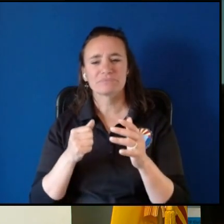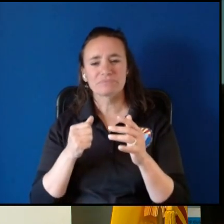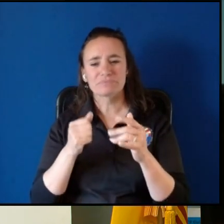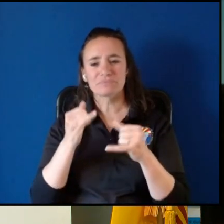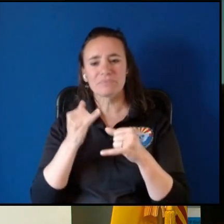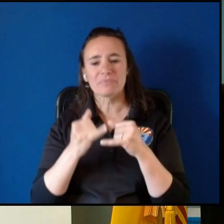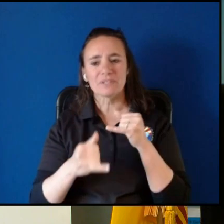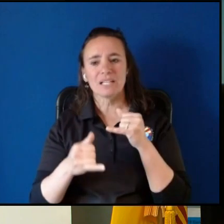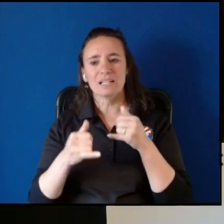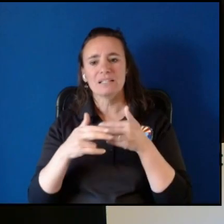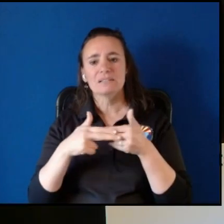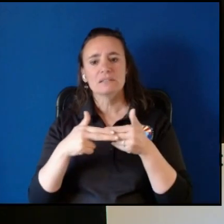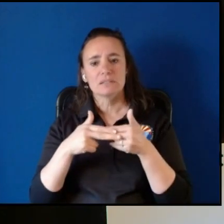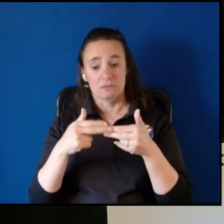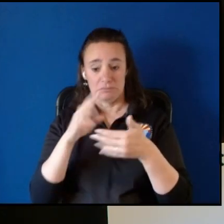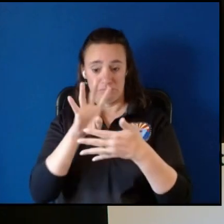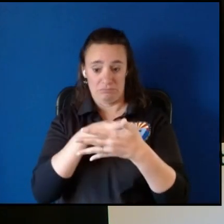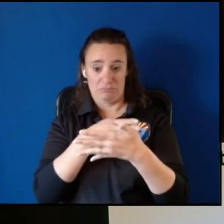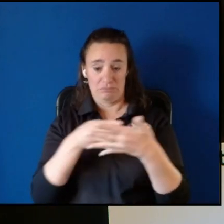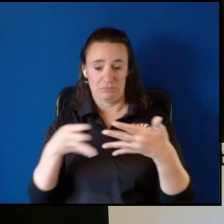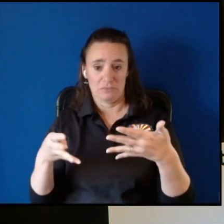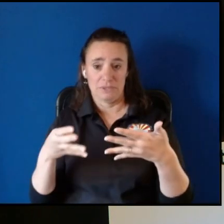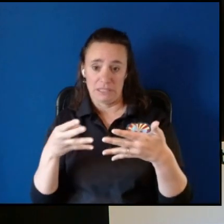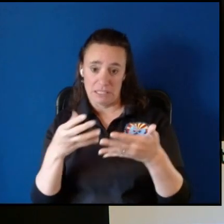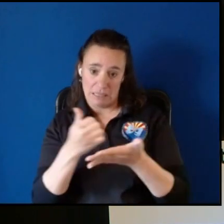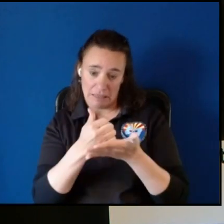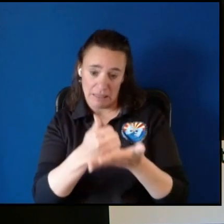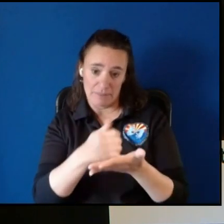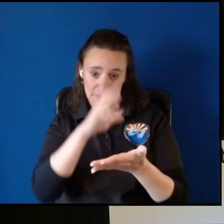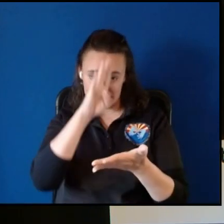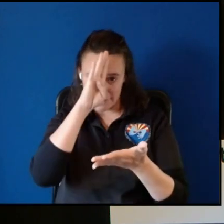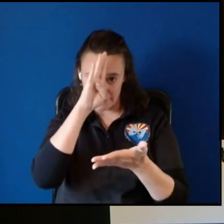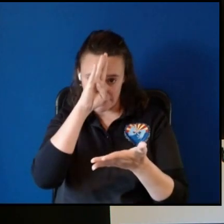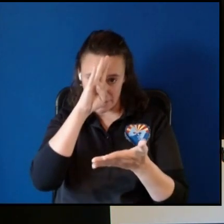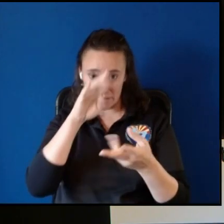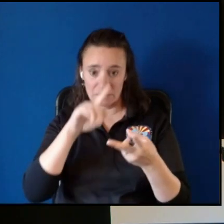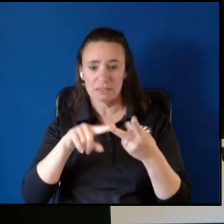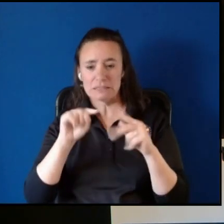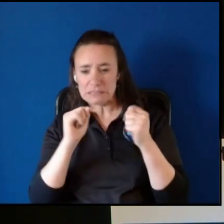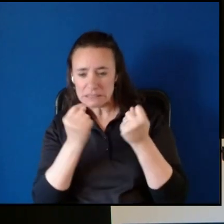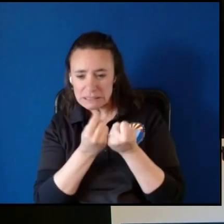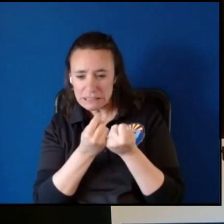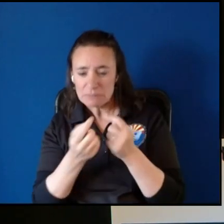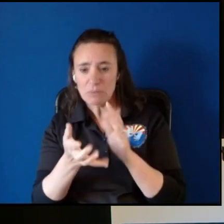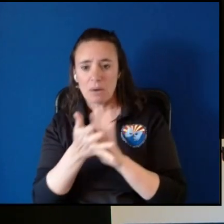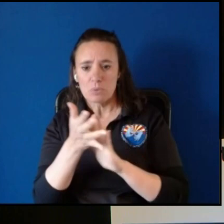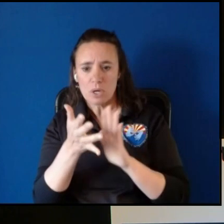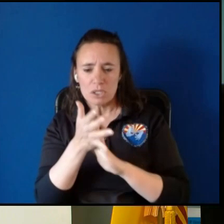fire that helps the firefighters and the overhead team, the operation section, kind of strategize and plan.